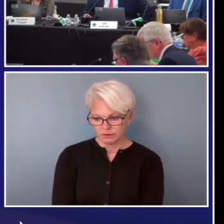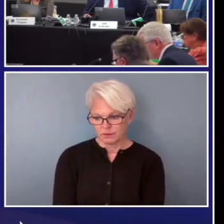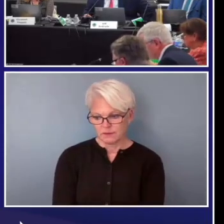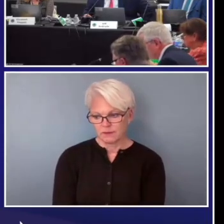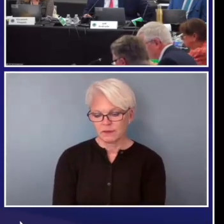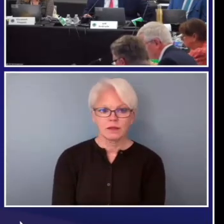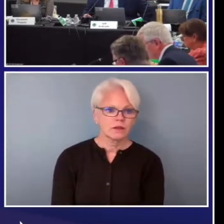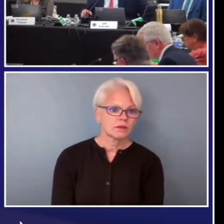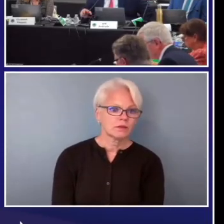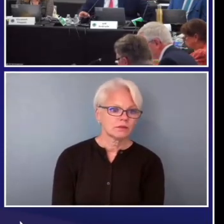Please, Jennifer.